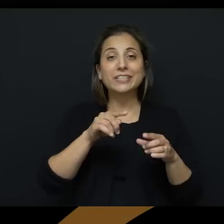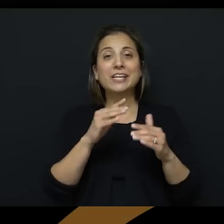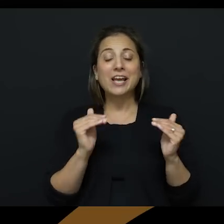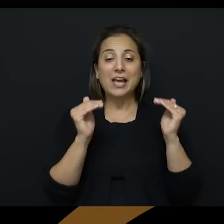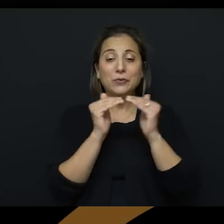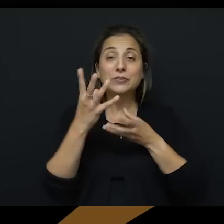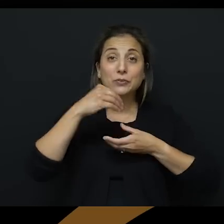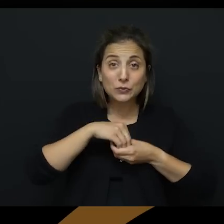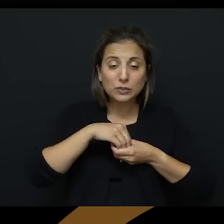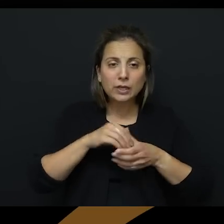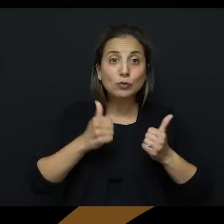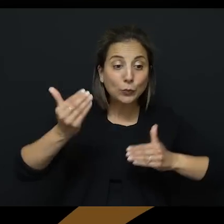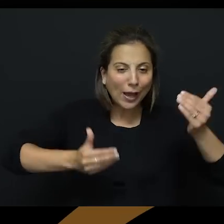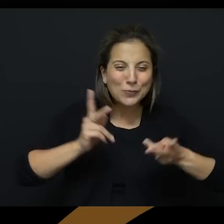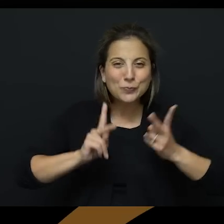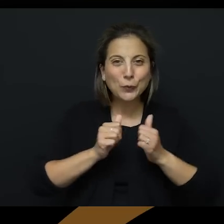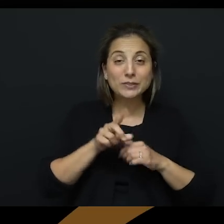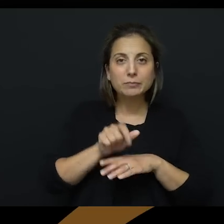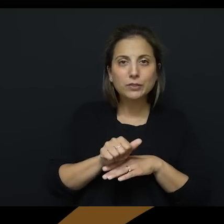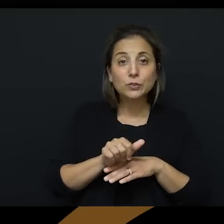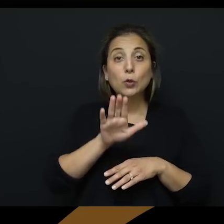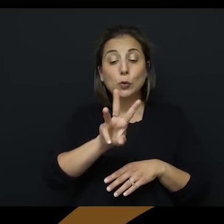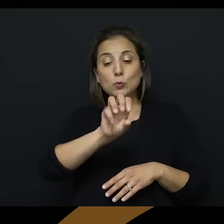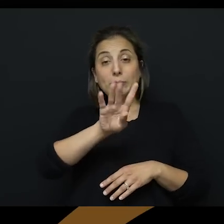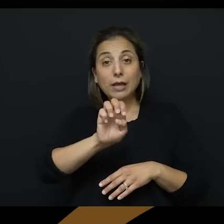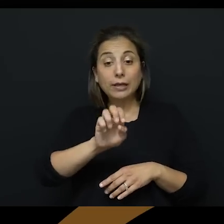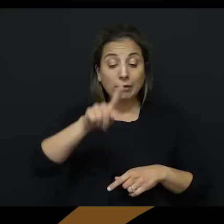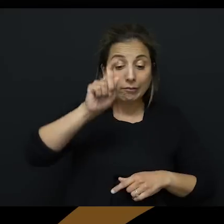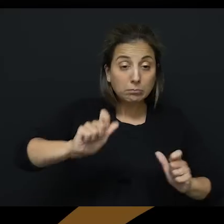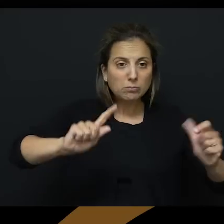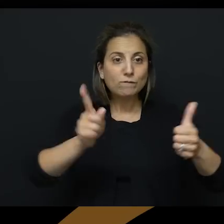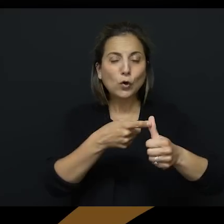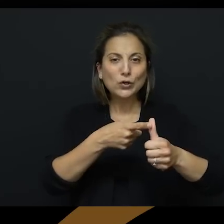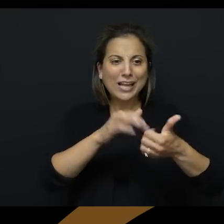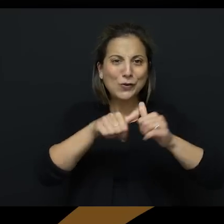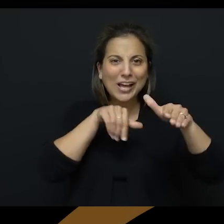and employing individuals with disabilities, your website is the front door to your organization.